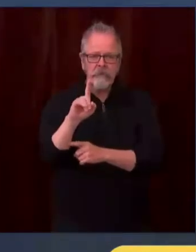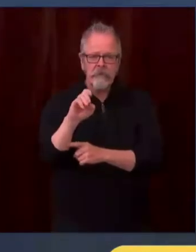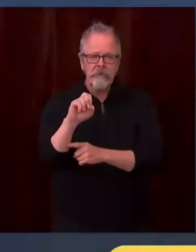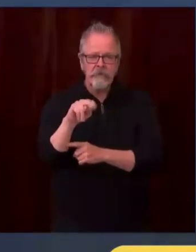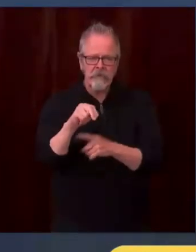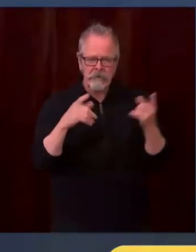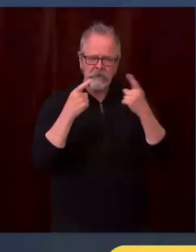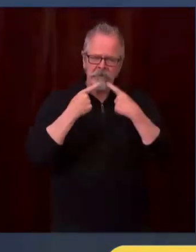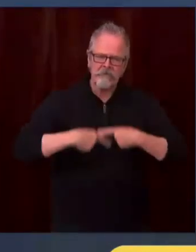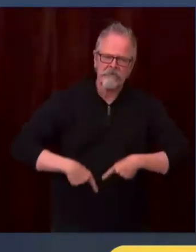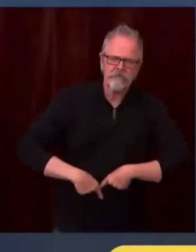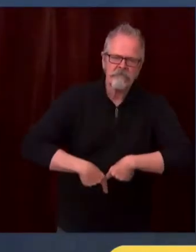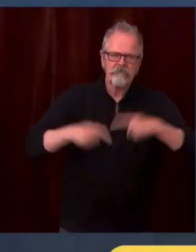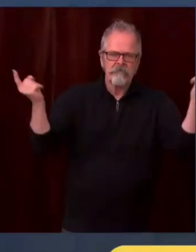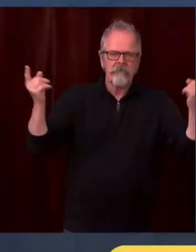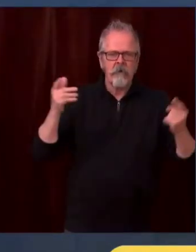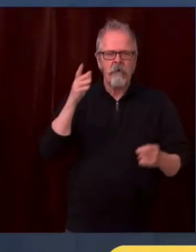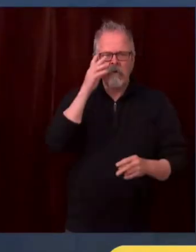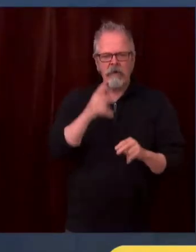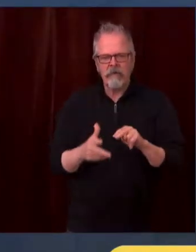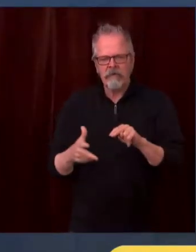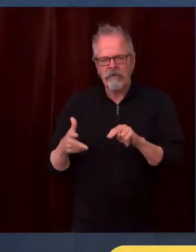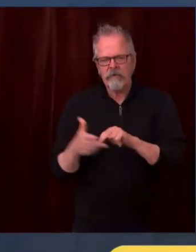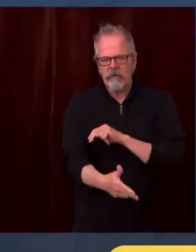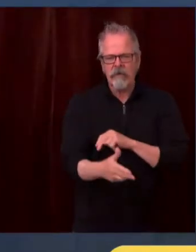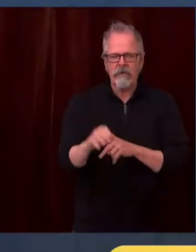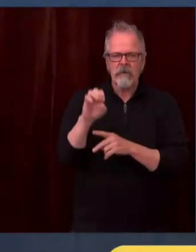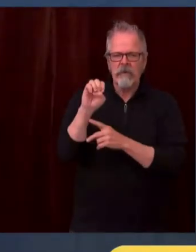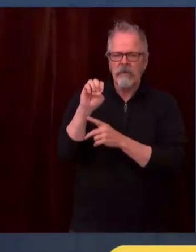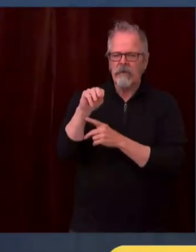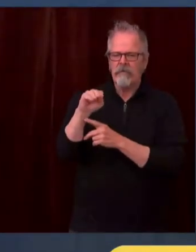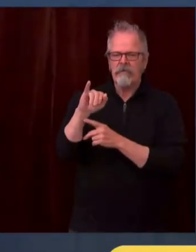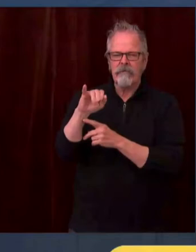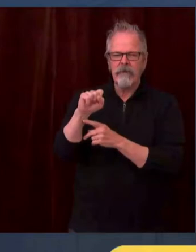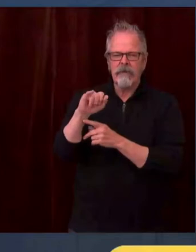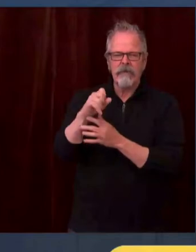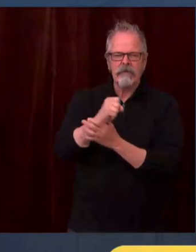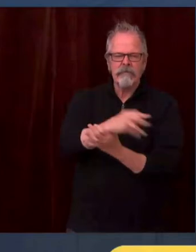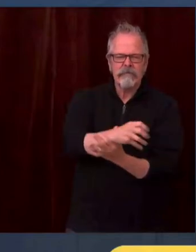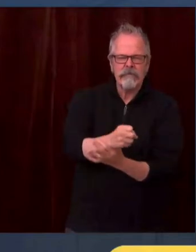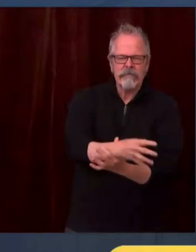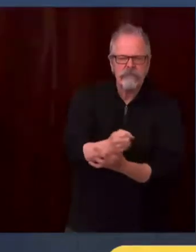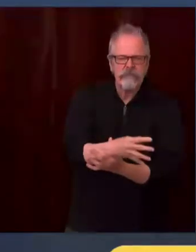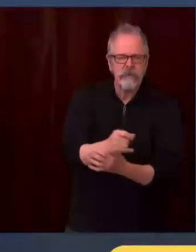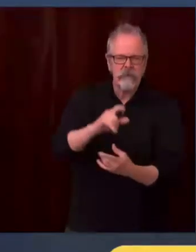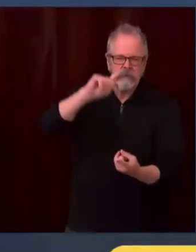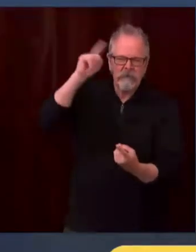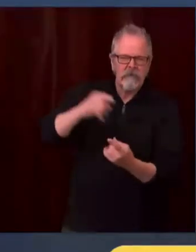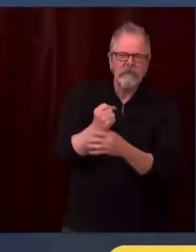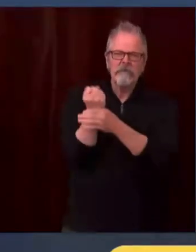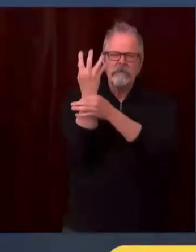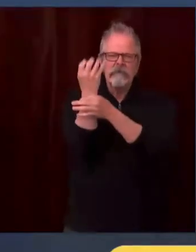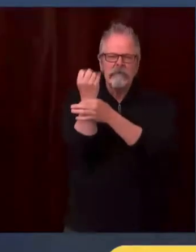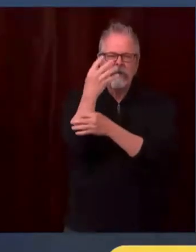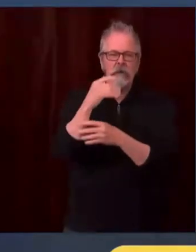We love seeing the federal partner joining us in this regard. It's very consistent with what we've committed our state to do.